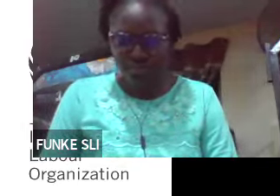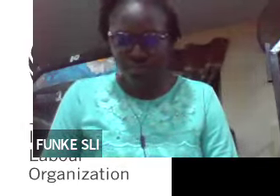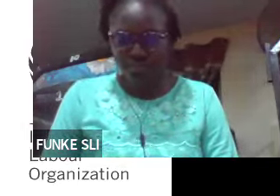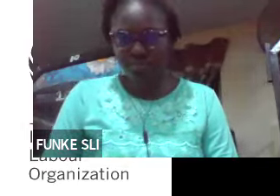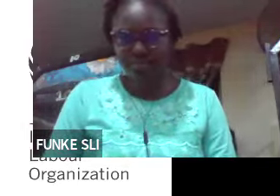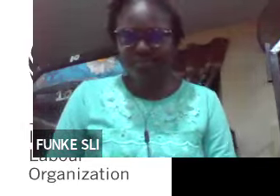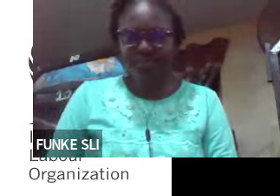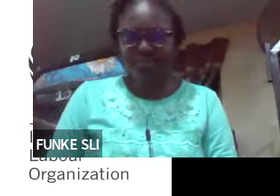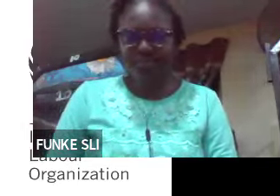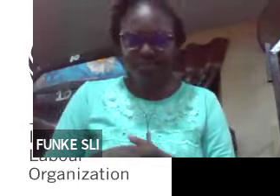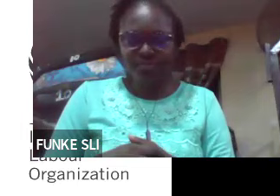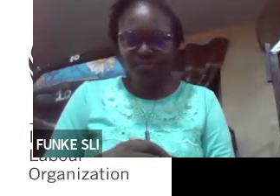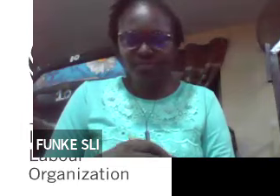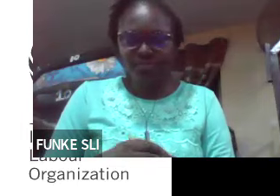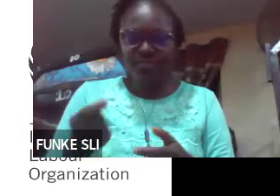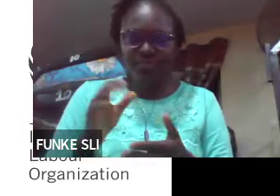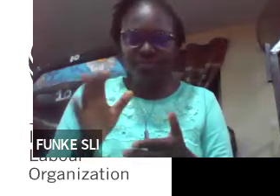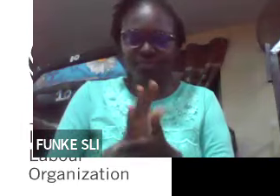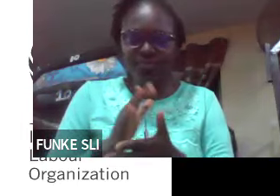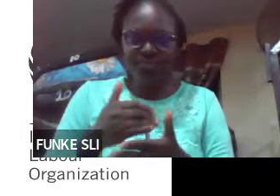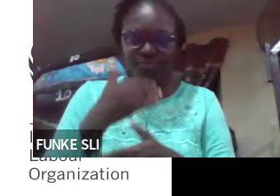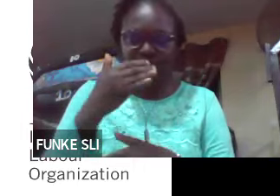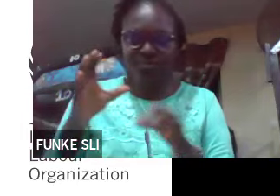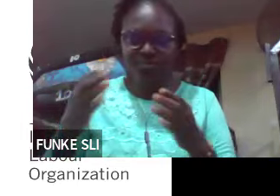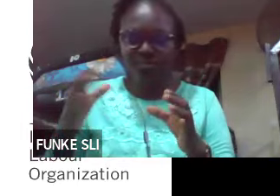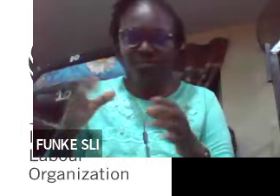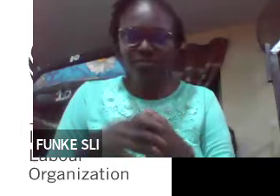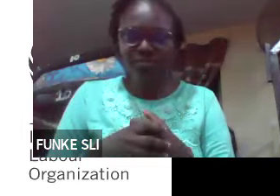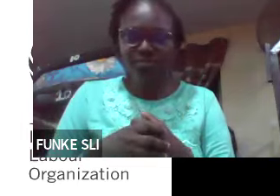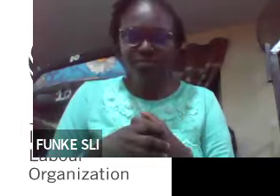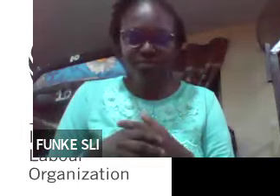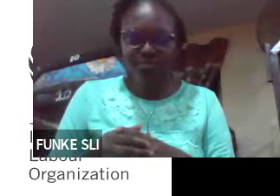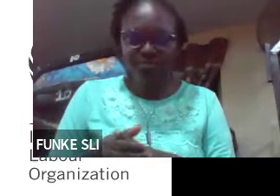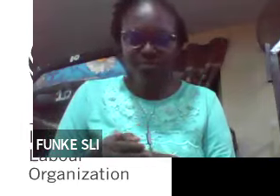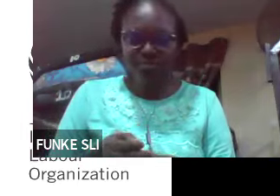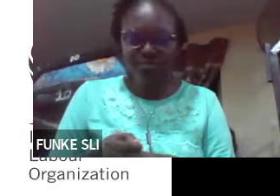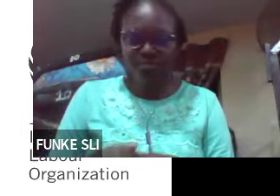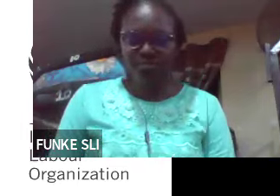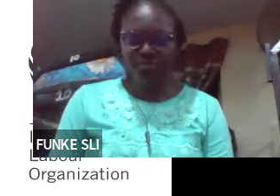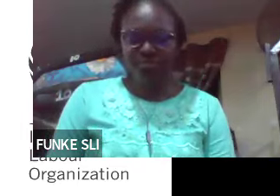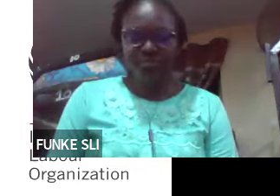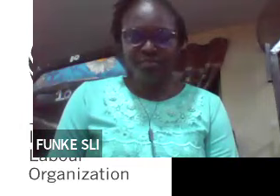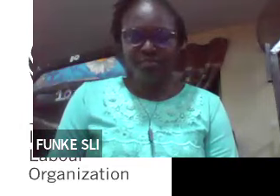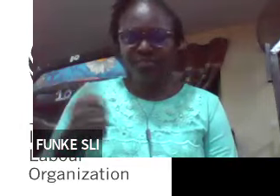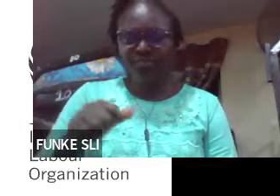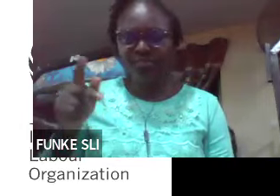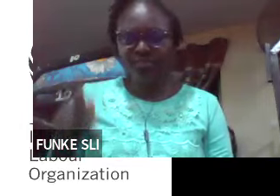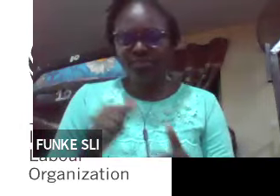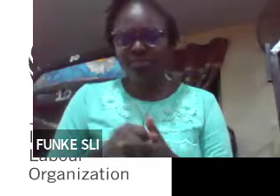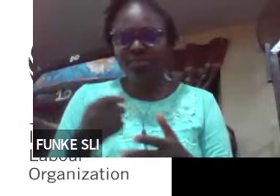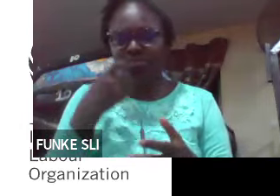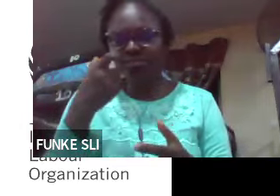Dotun Akinseinde: Okay, so we prepare for that for the next class as well. So we have 3 visions for the next class. Any other person wants to speak before I hand over today.